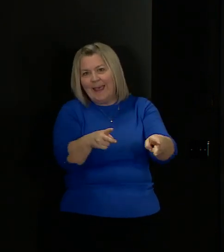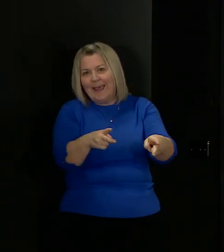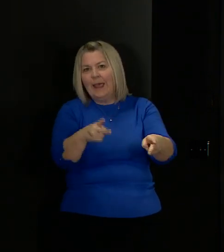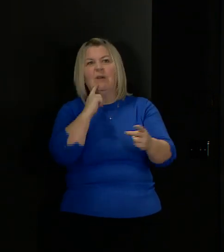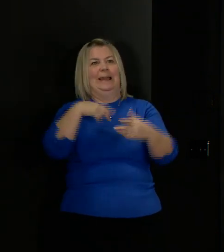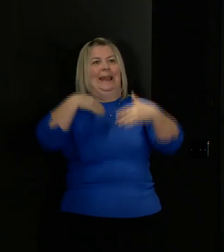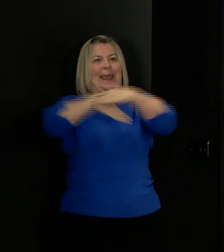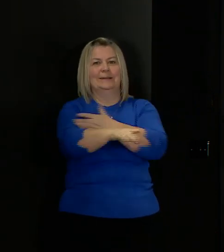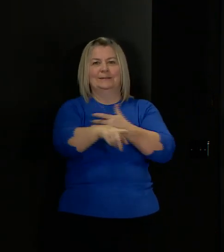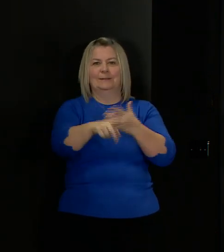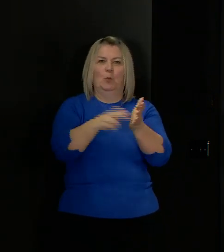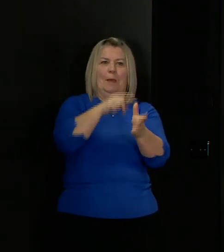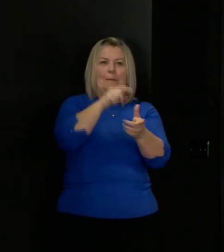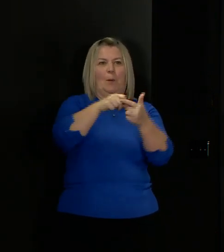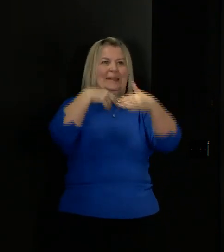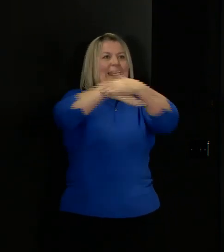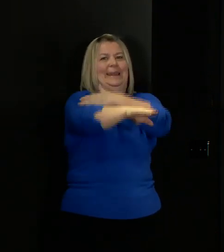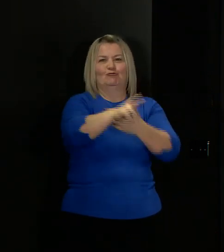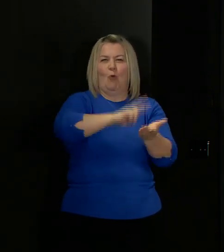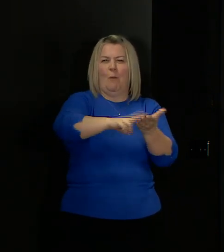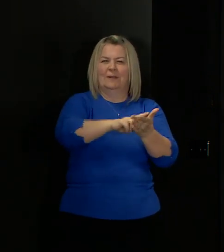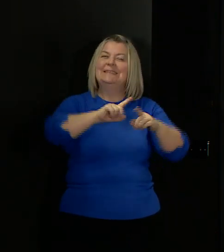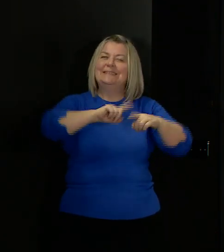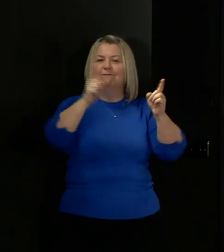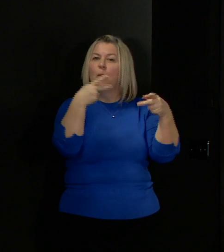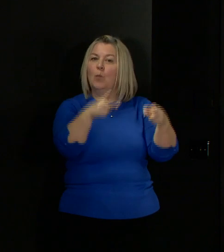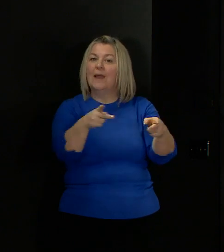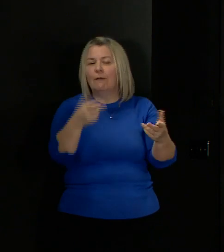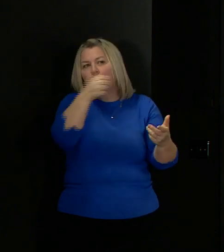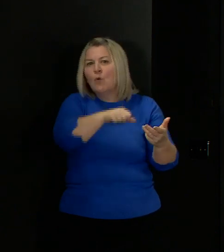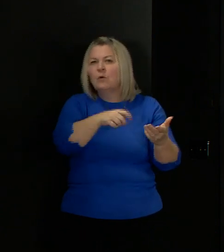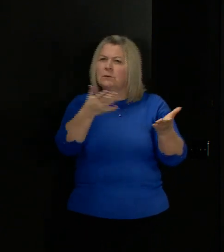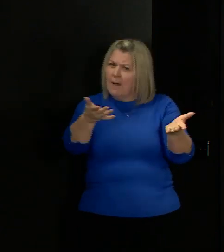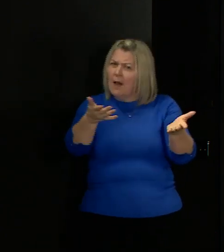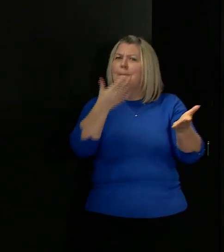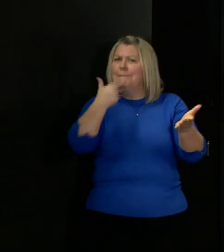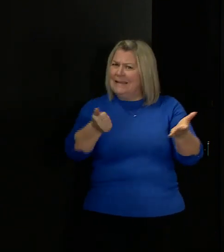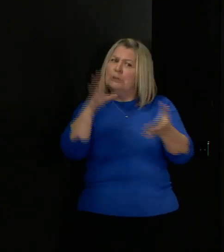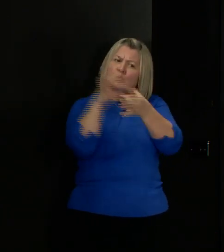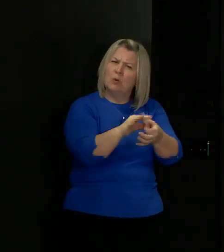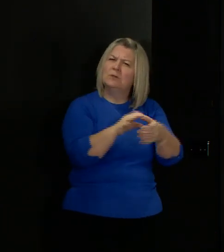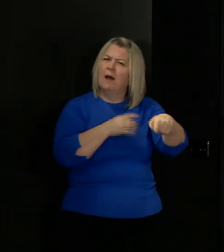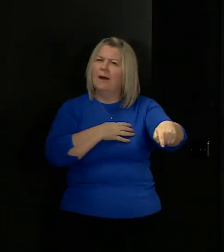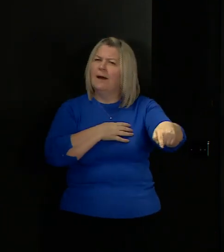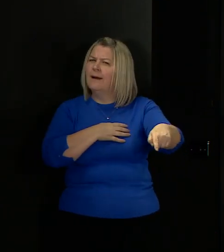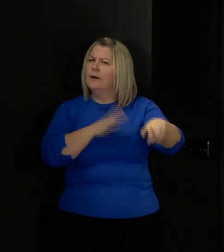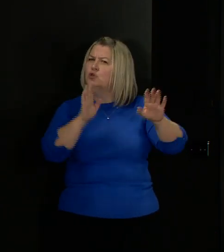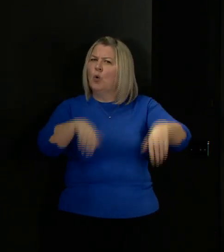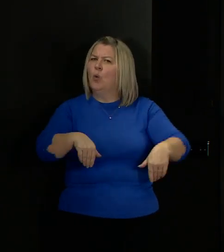doesn't stop you from making contact with them just to make sure that you've had a chance to speak these over and make sure that your GP has an